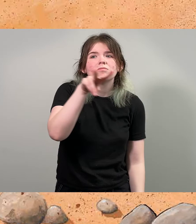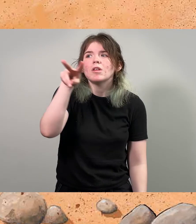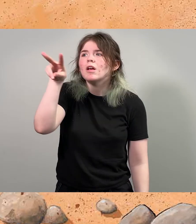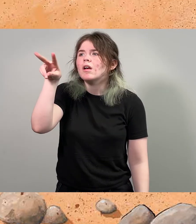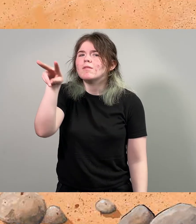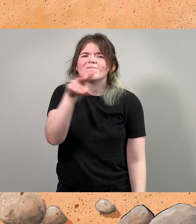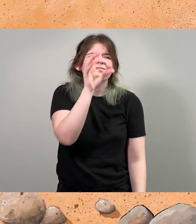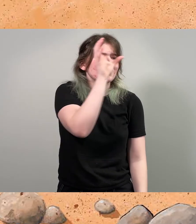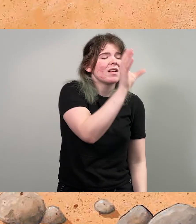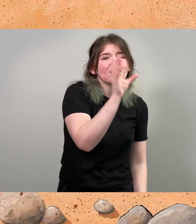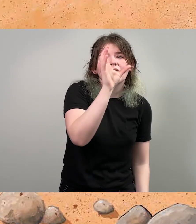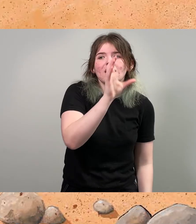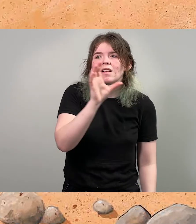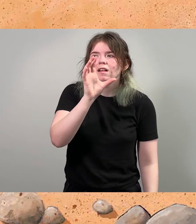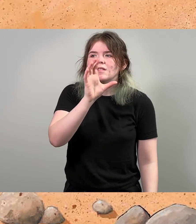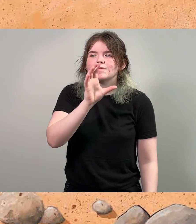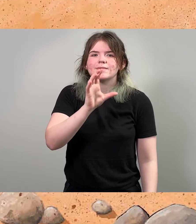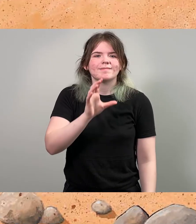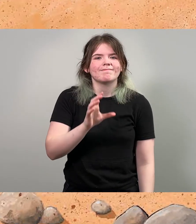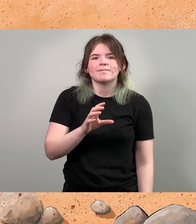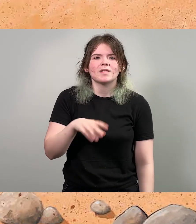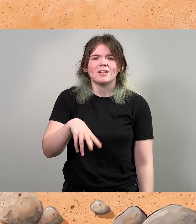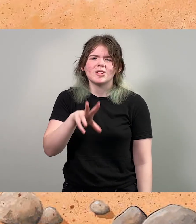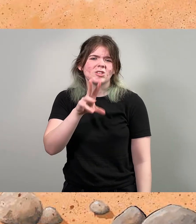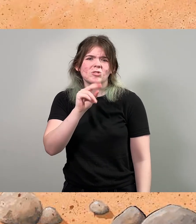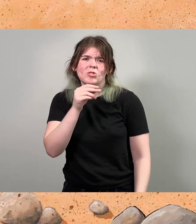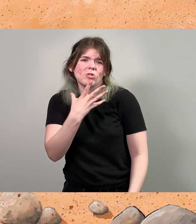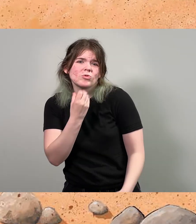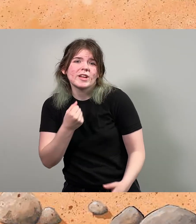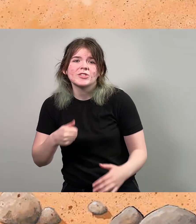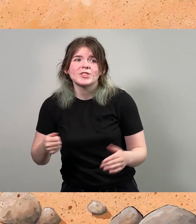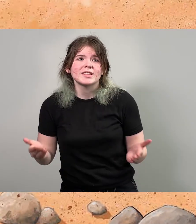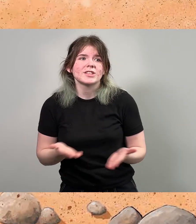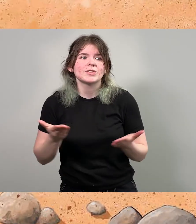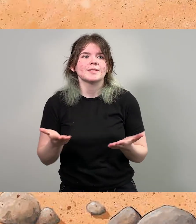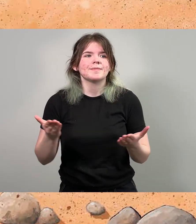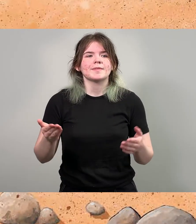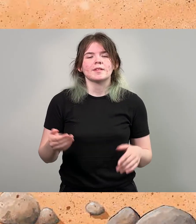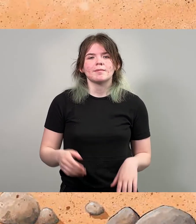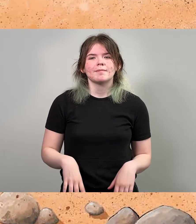"No treasure here," he said, "but come on in polly these bubbles be boatloads of fun!"